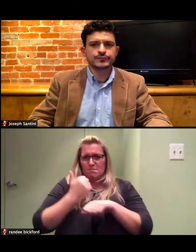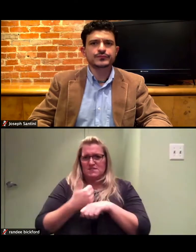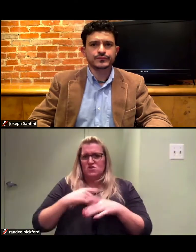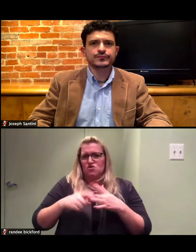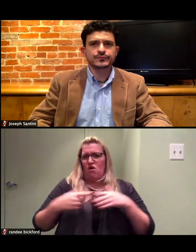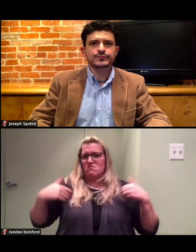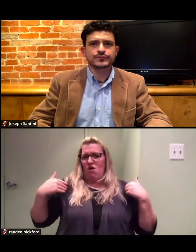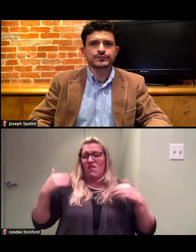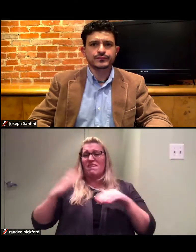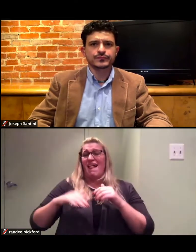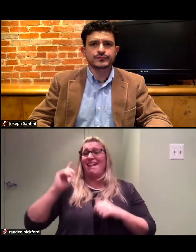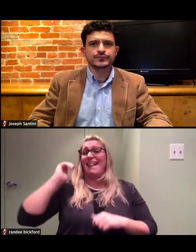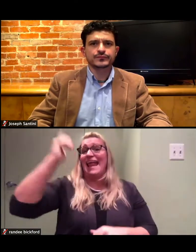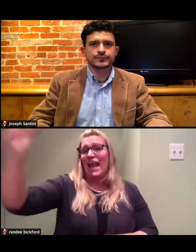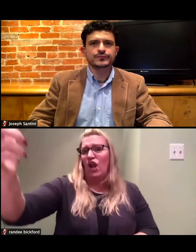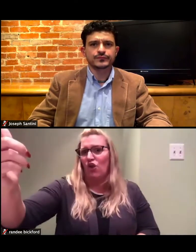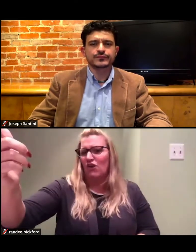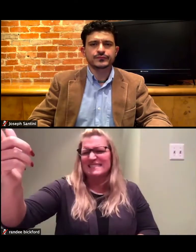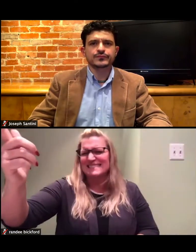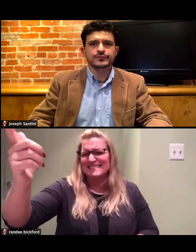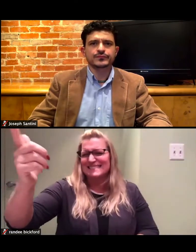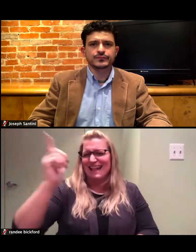they know how to make choices based on the information